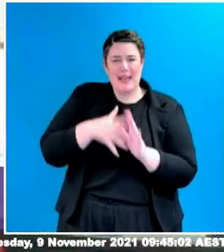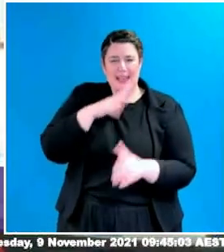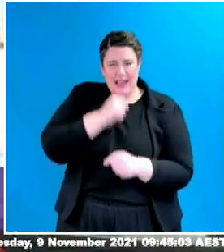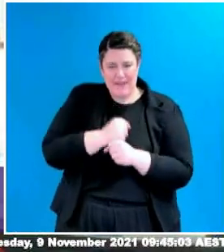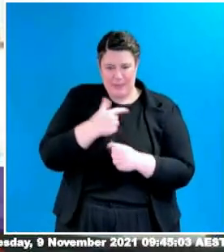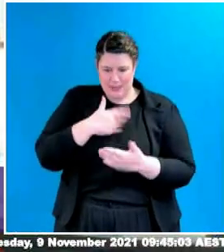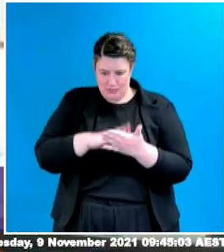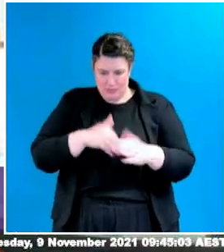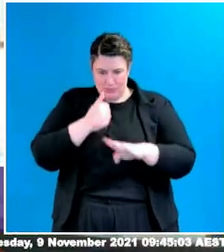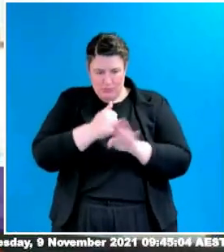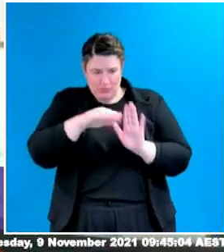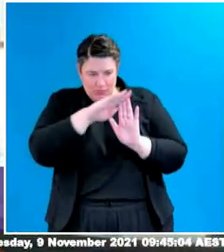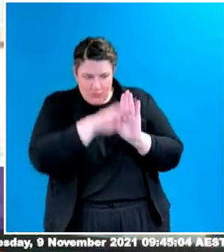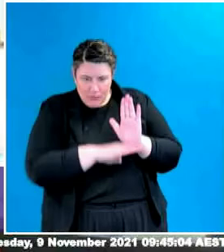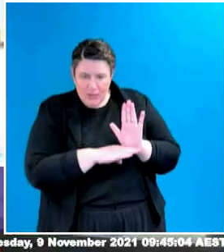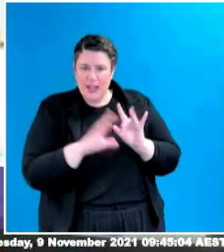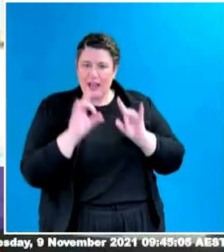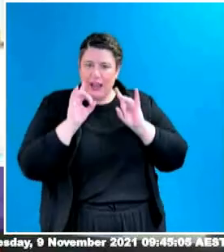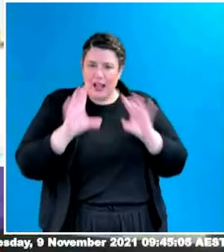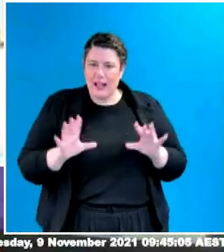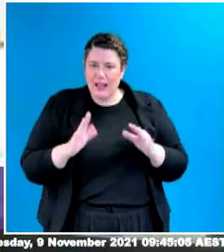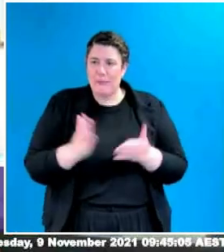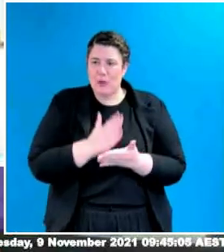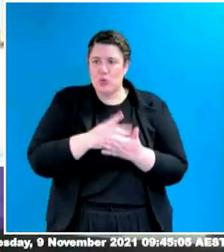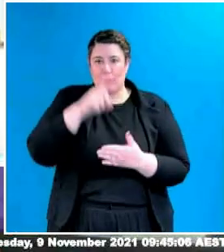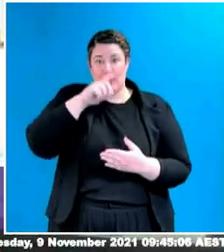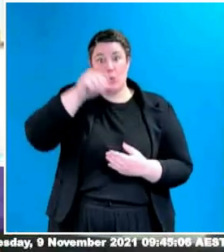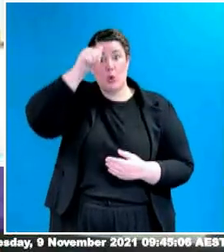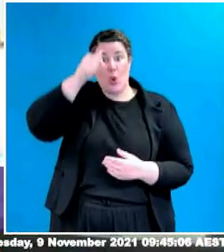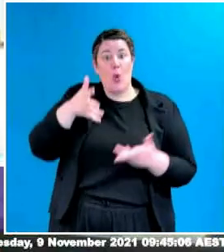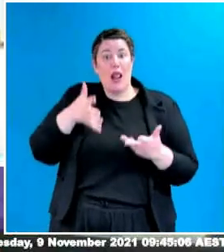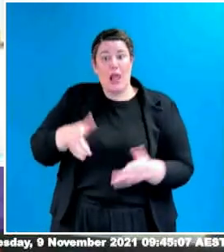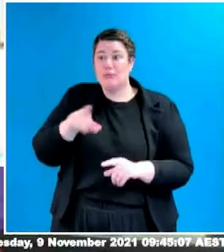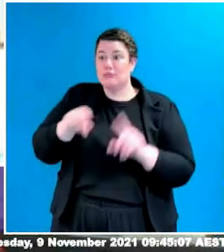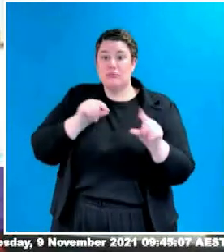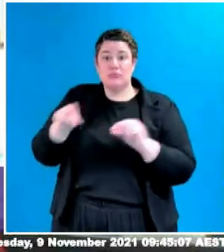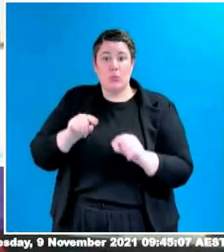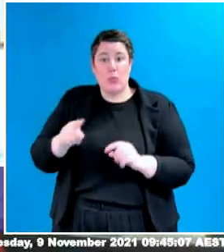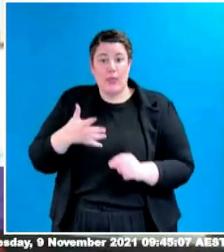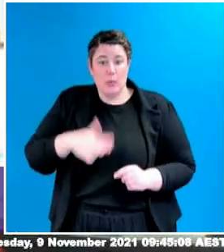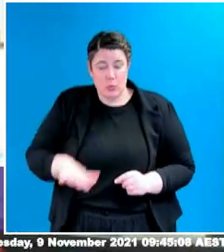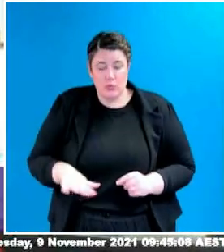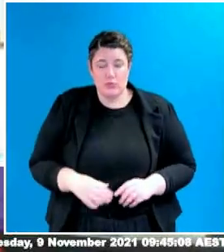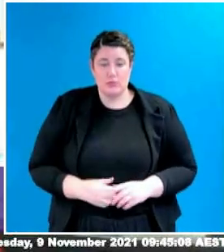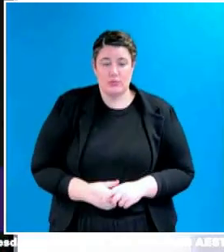Absolutely. So even for civil and political rights, there is now an